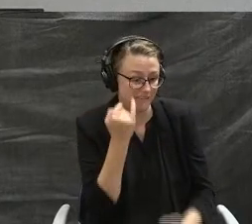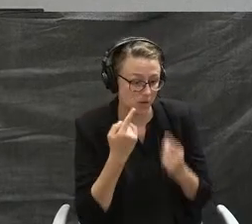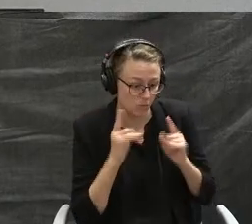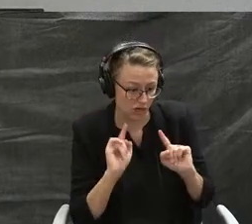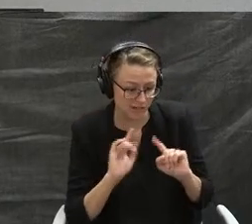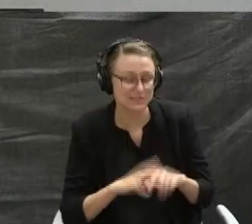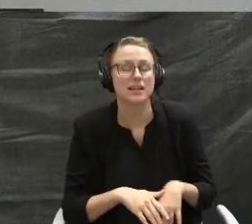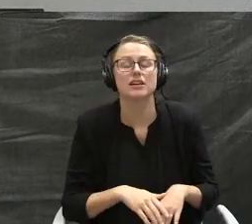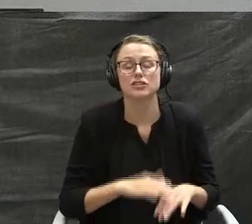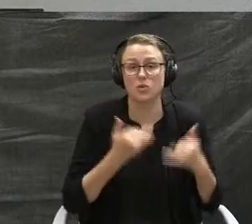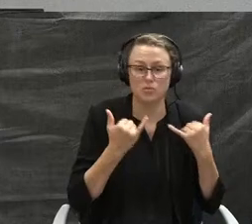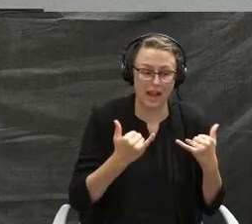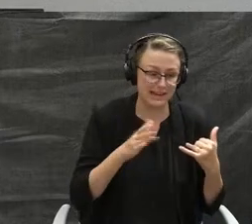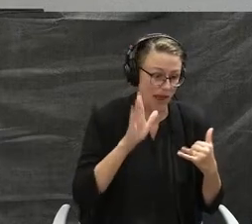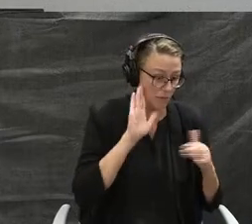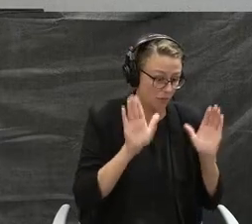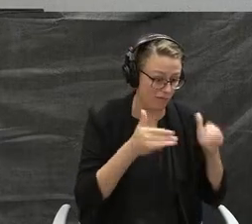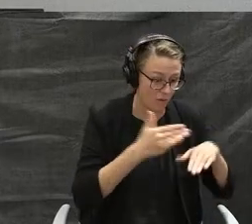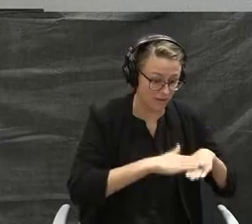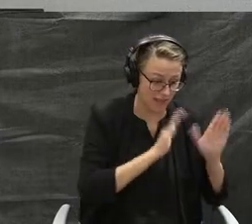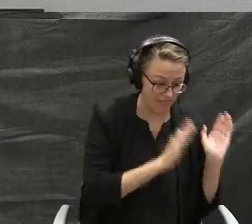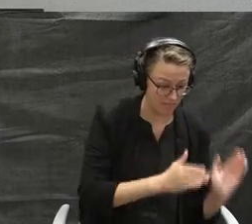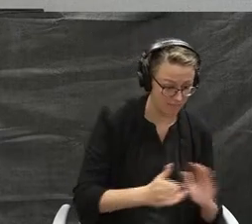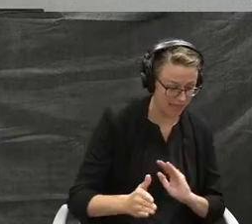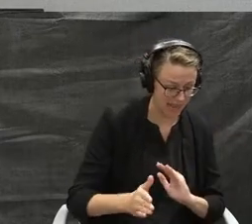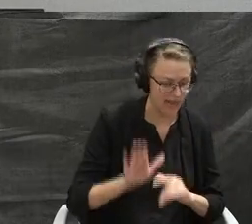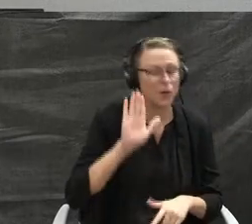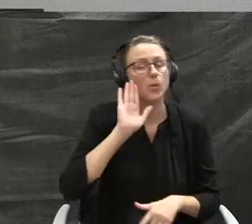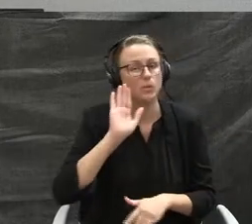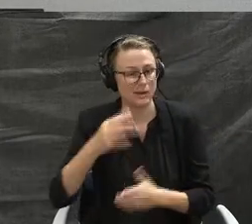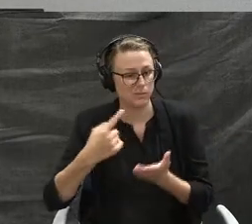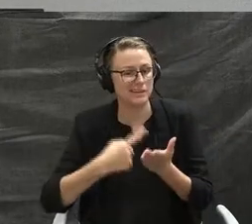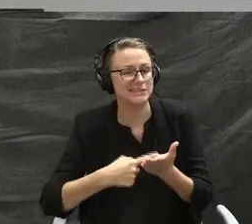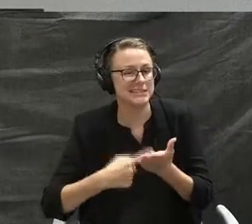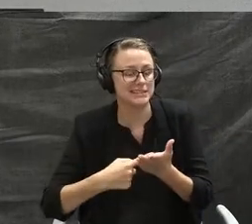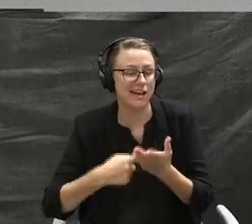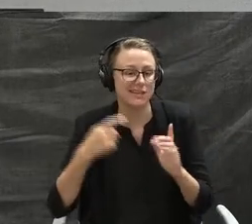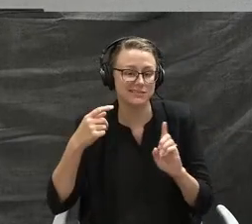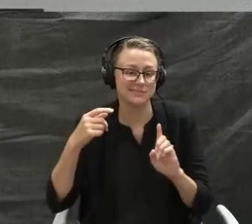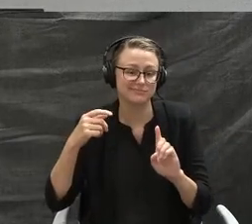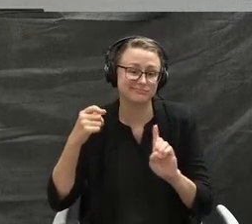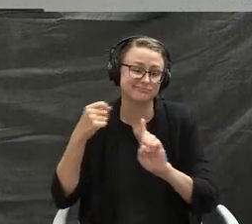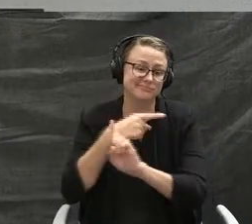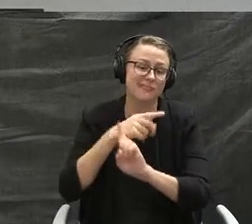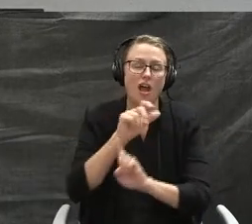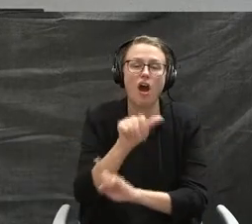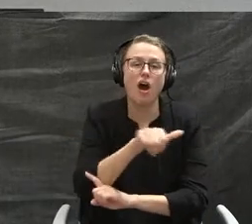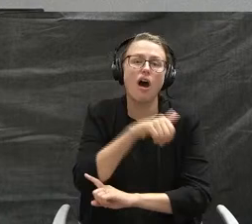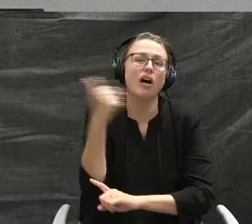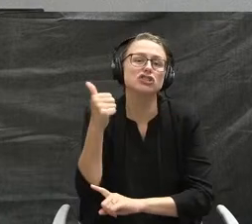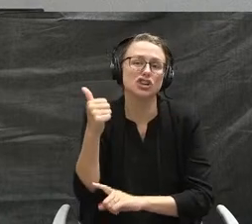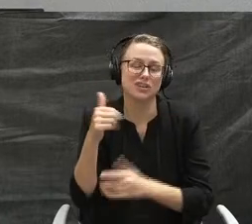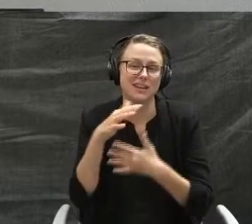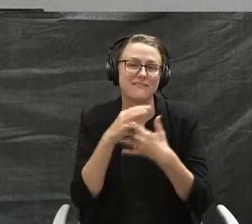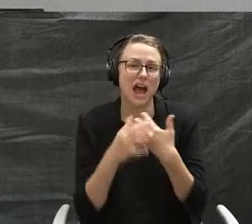aren't going to be used for weeks or maybe months. Or maybe never, but so that's so that's how we started.